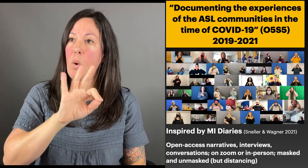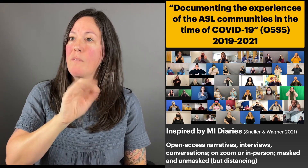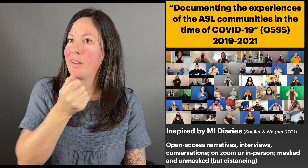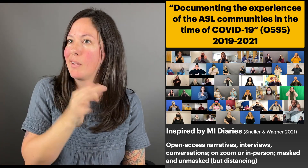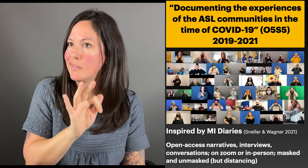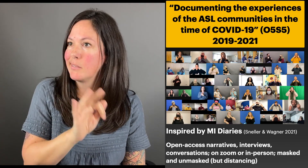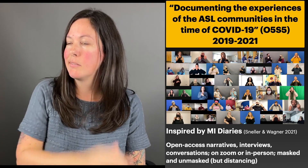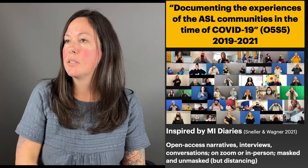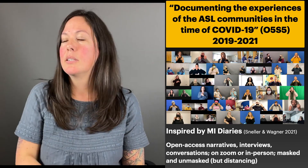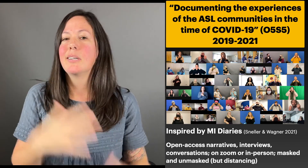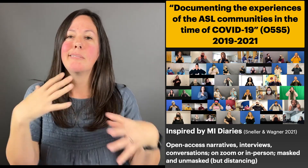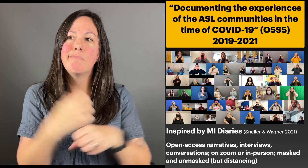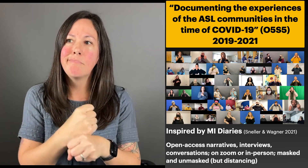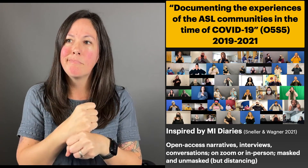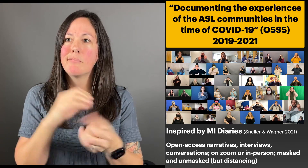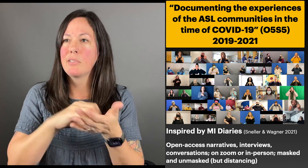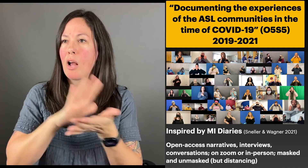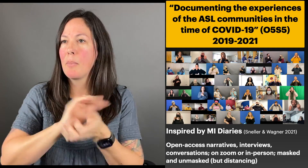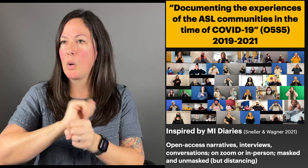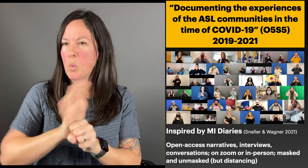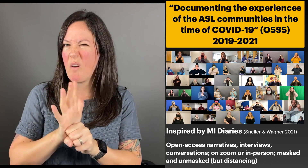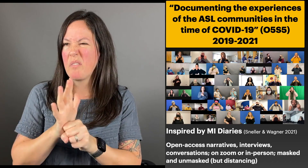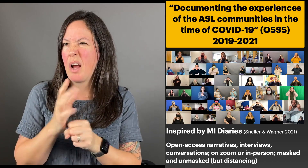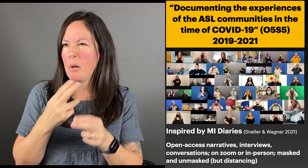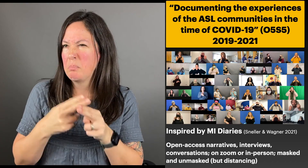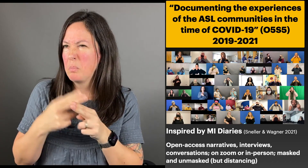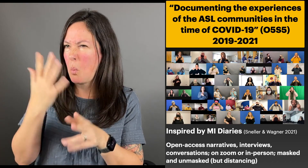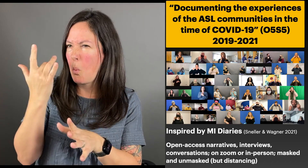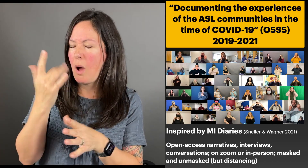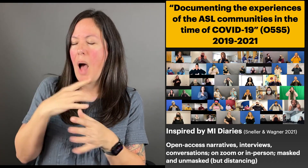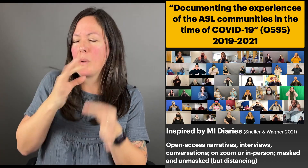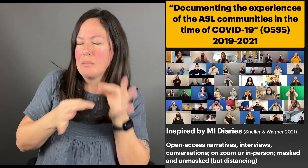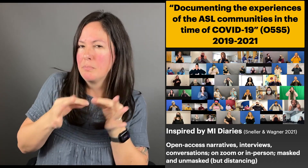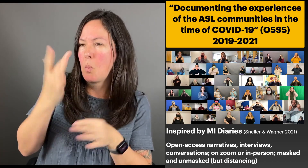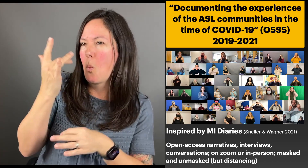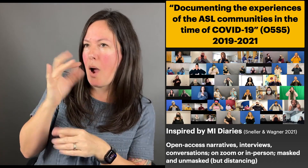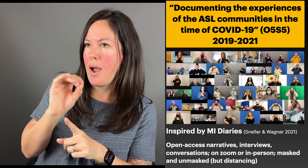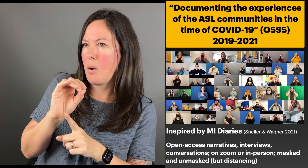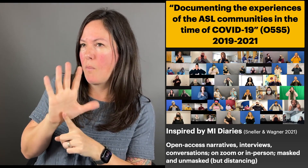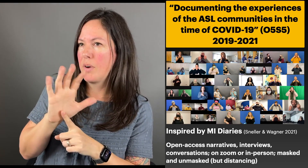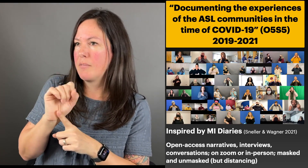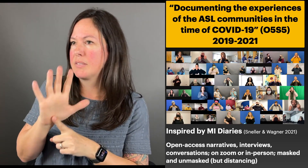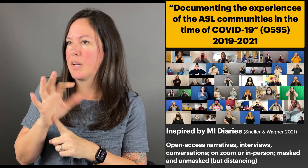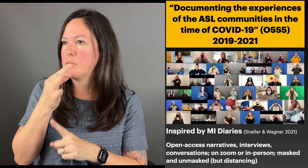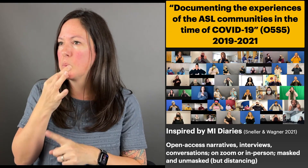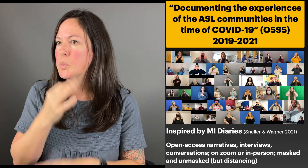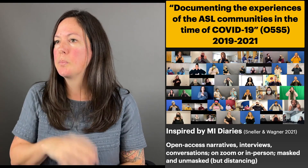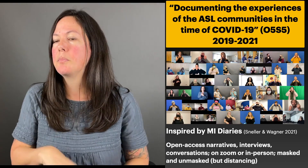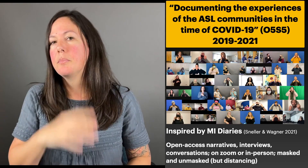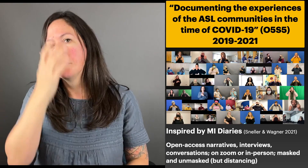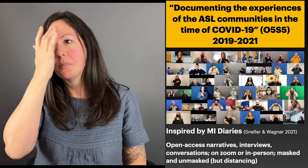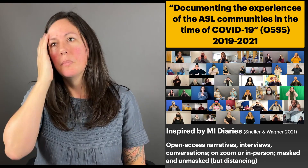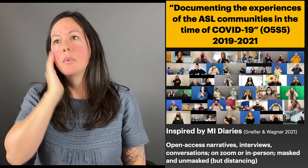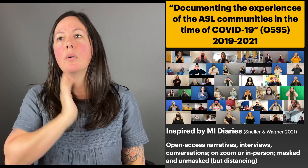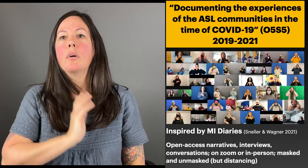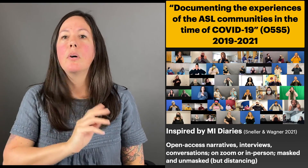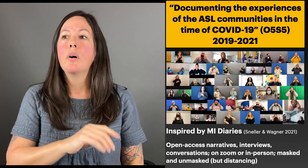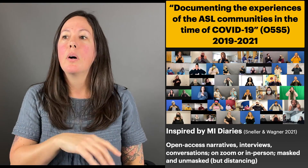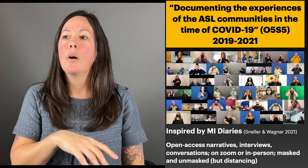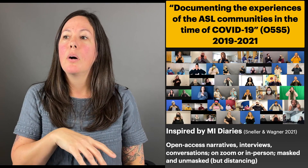the ASL communities in the time of Co 19 This was collected from or or ran